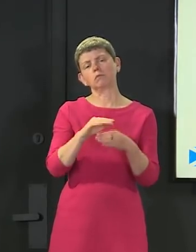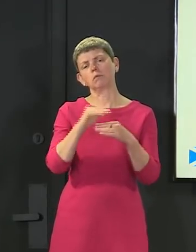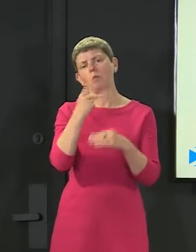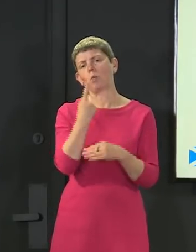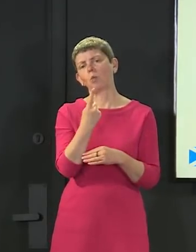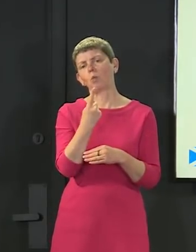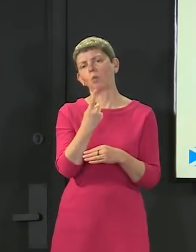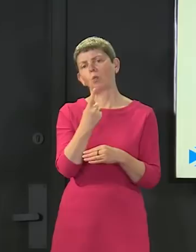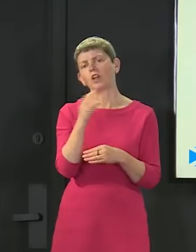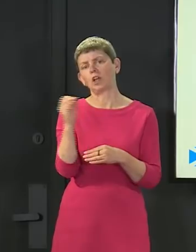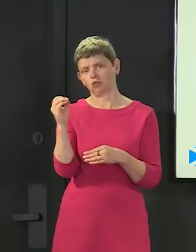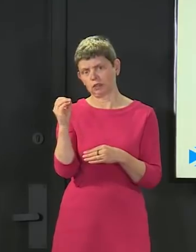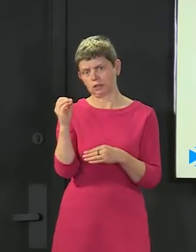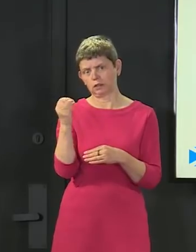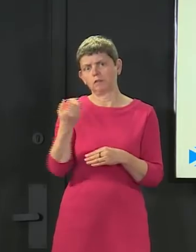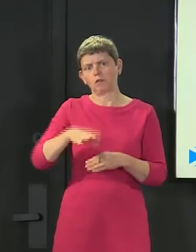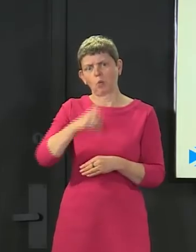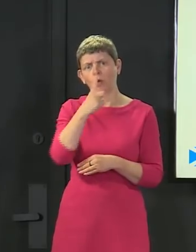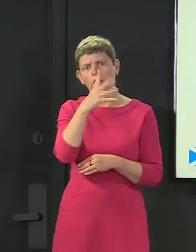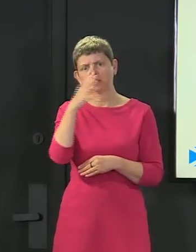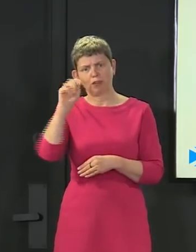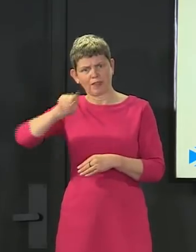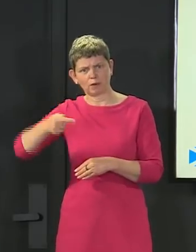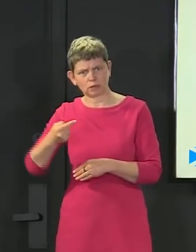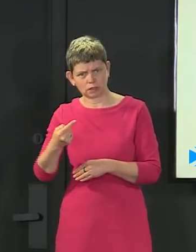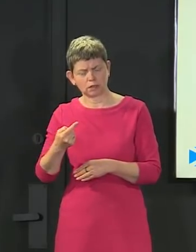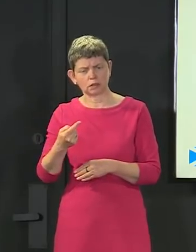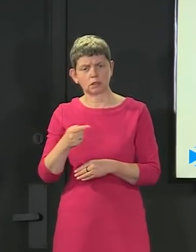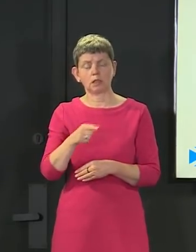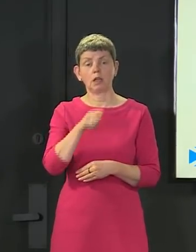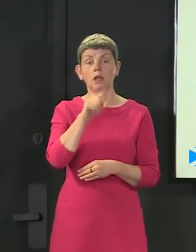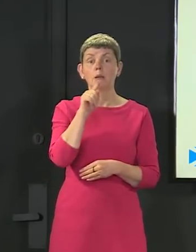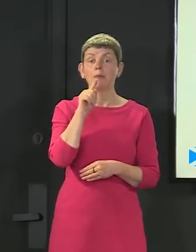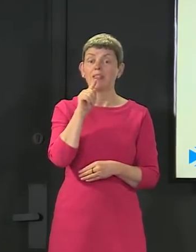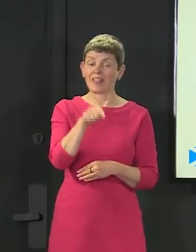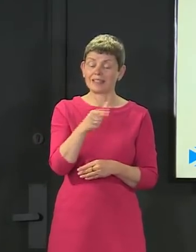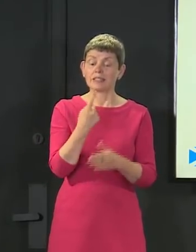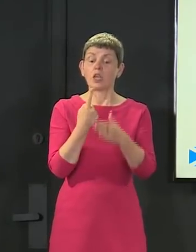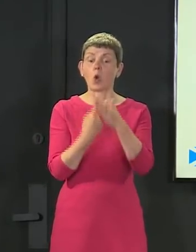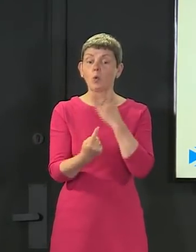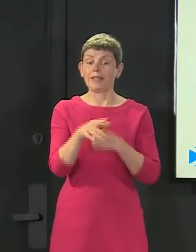that reduction even in that area it's the only local authority in Scotland just now that remains